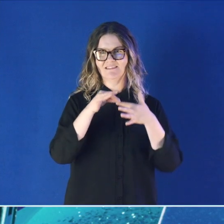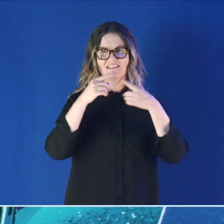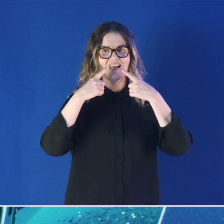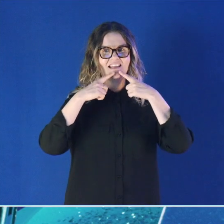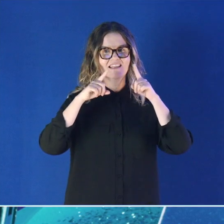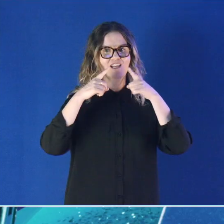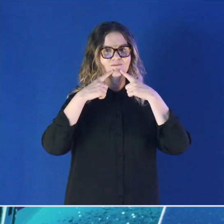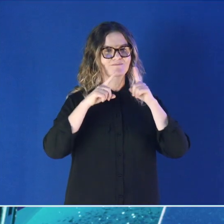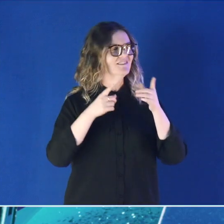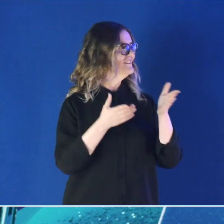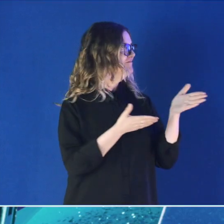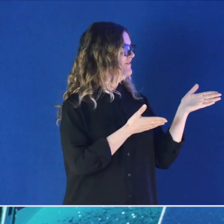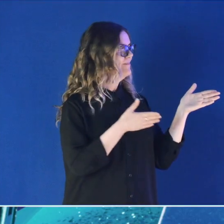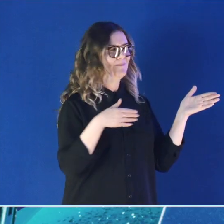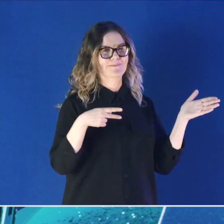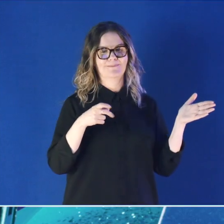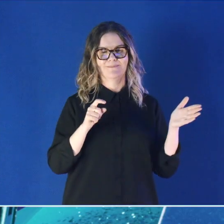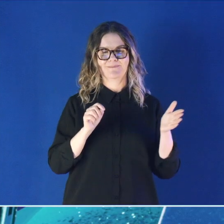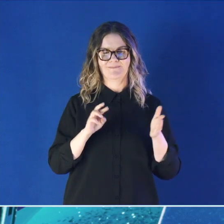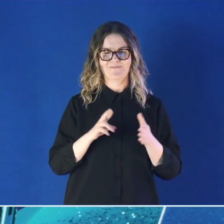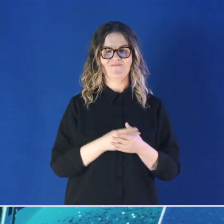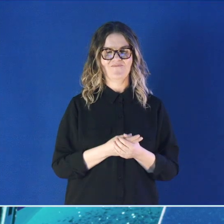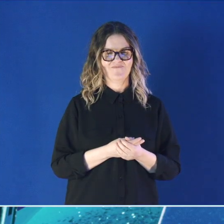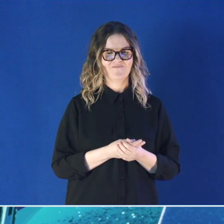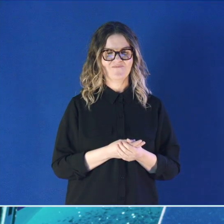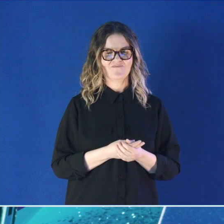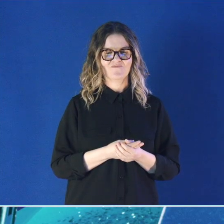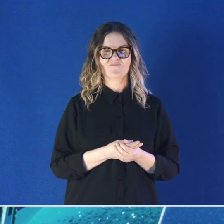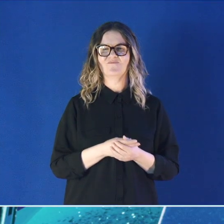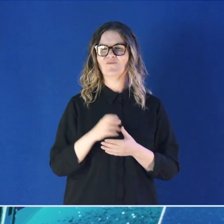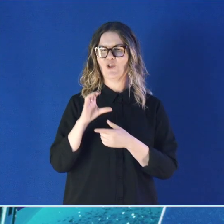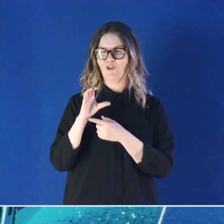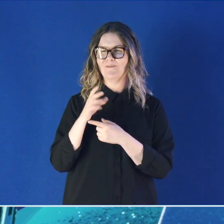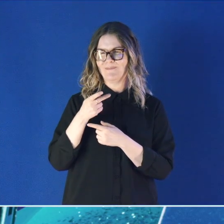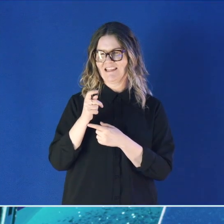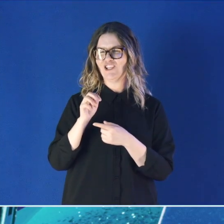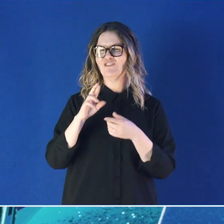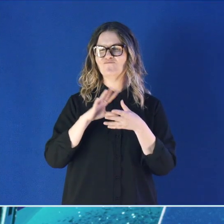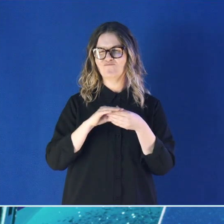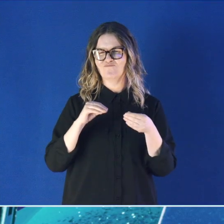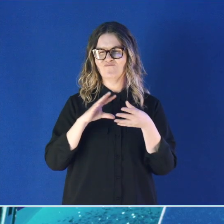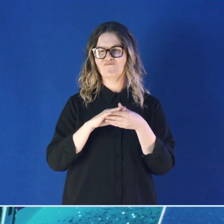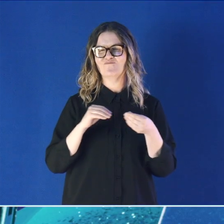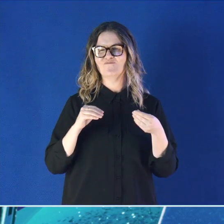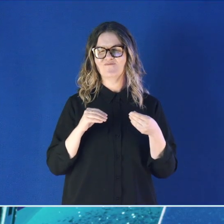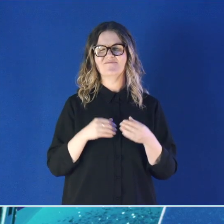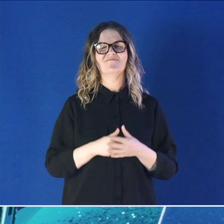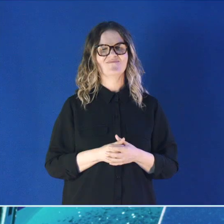If they can cue it up. But want to talk about the real football?